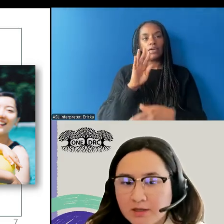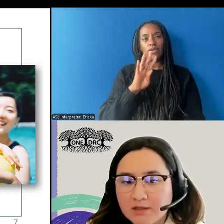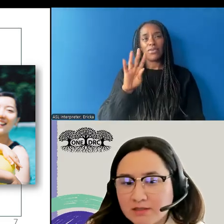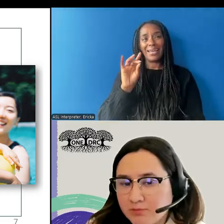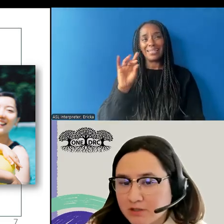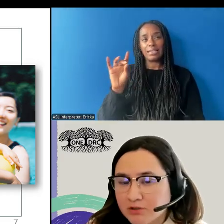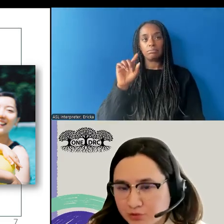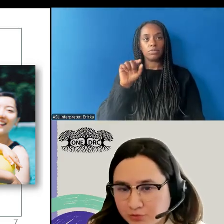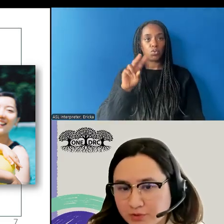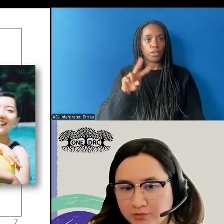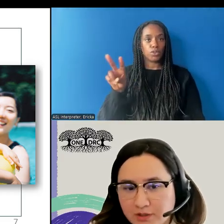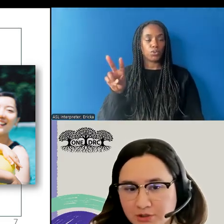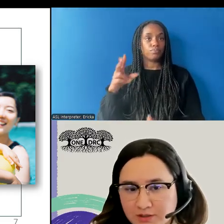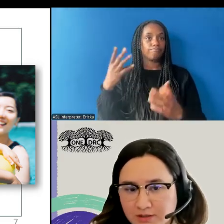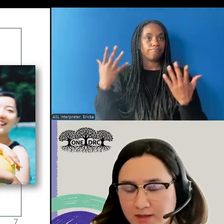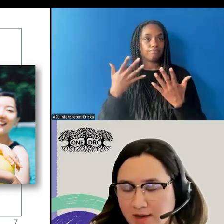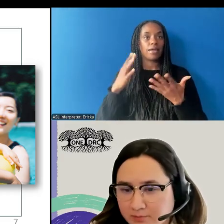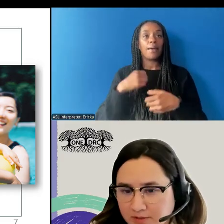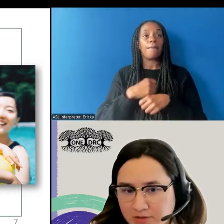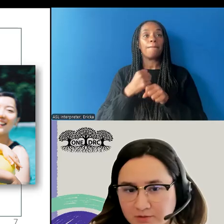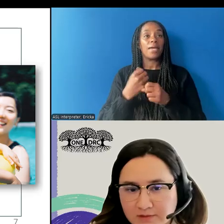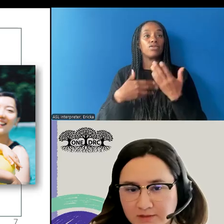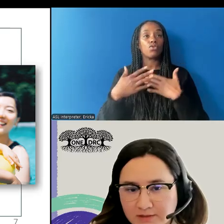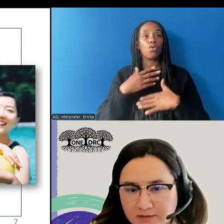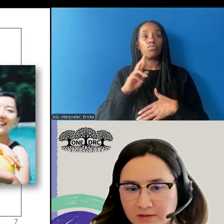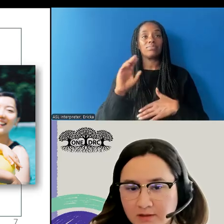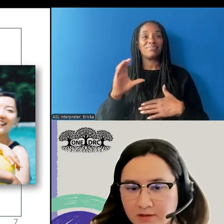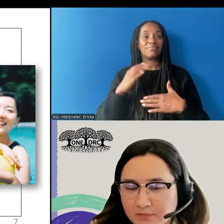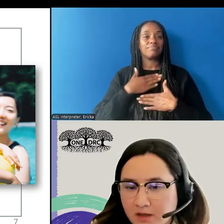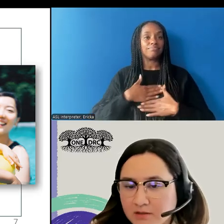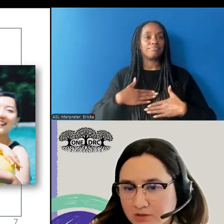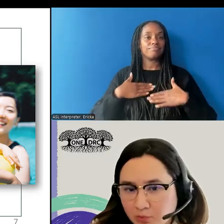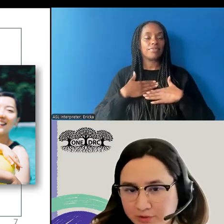is to make social recreation and camping services and the supports